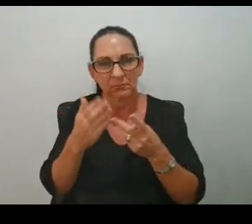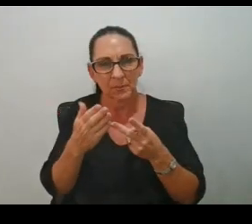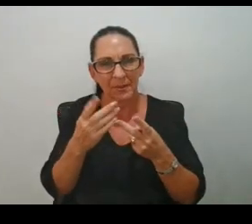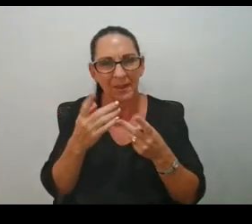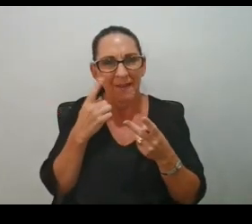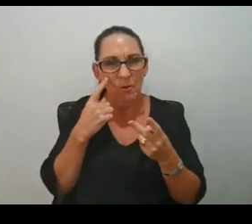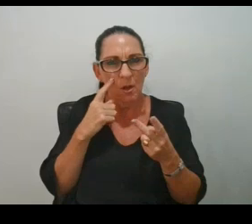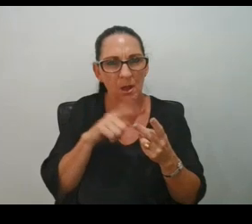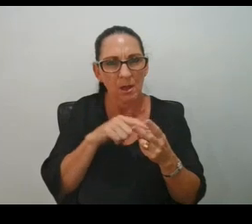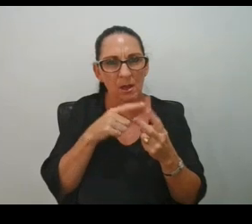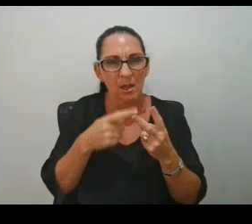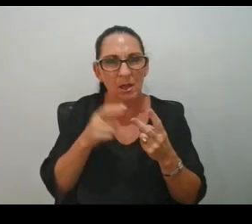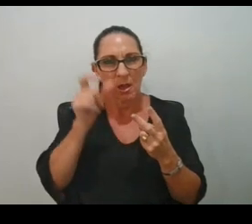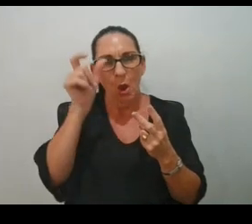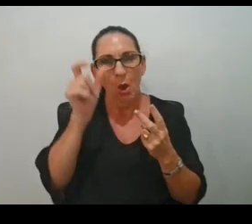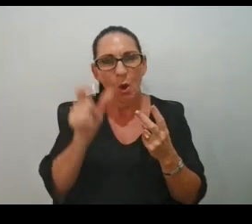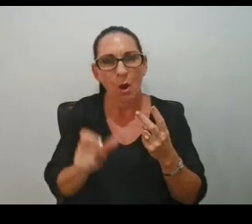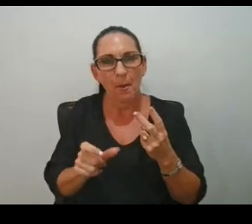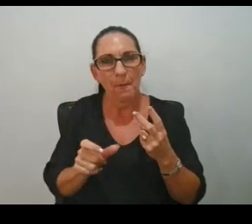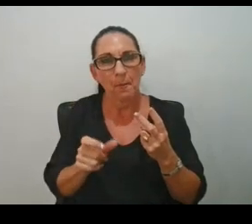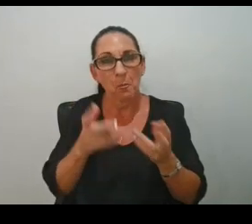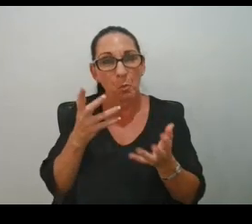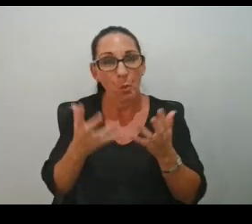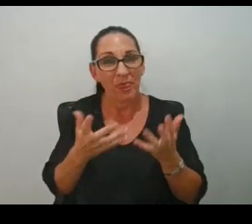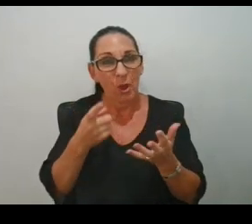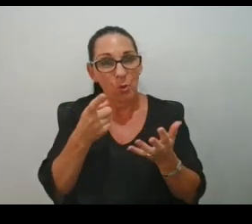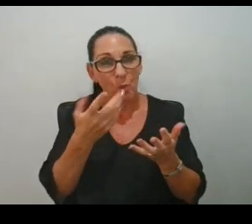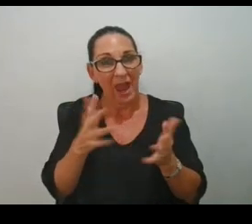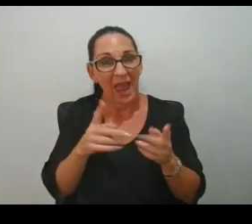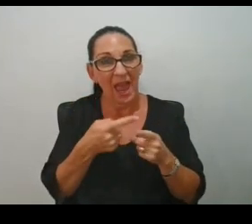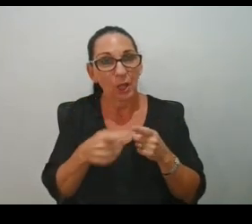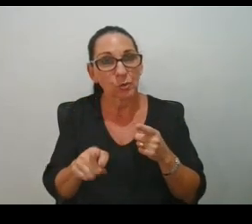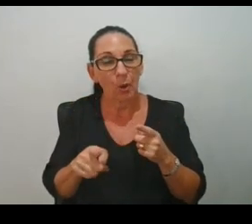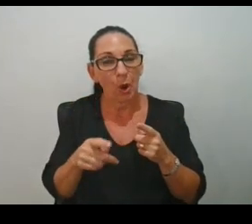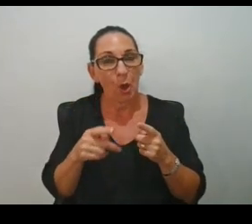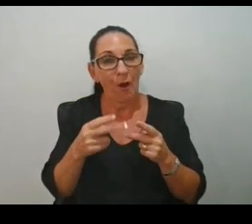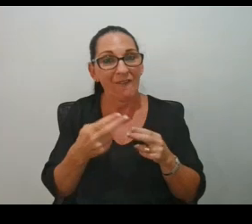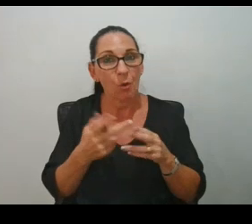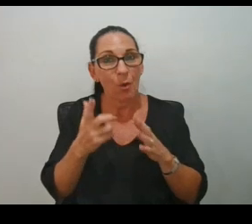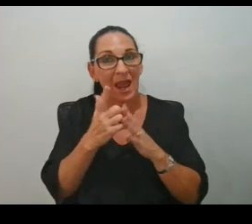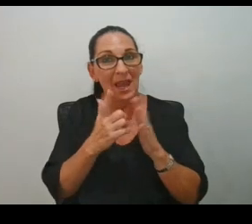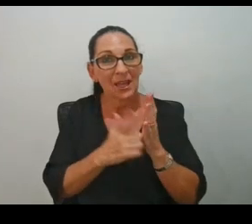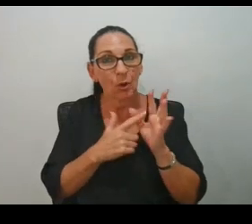will tell you whether you're eligible for legal aid without paying a contribution to your towards